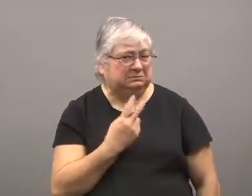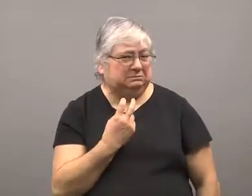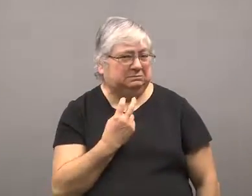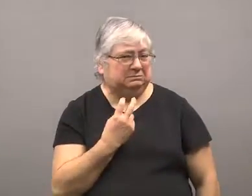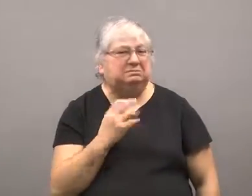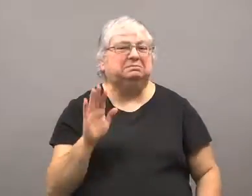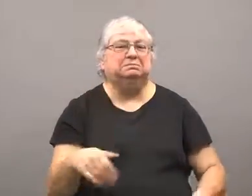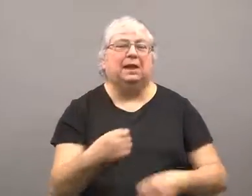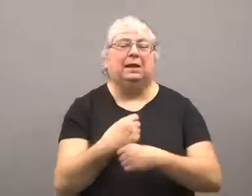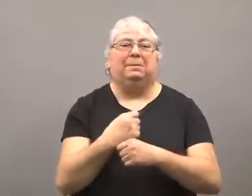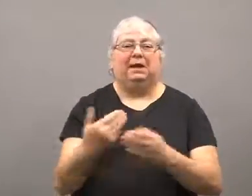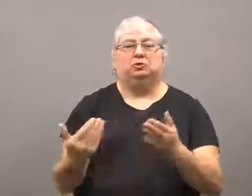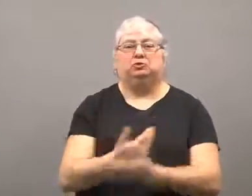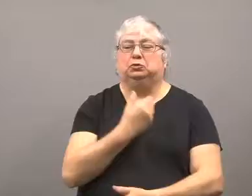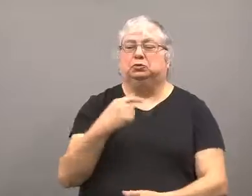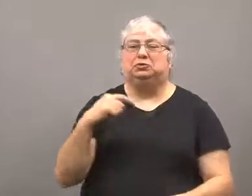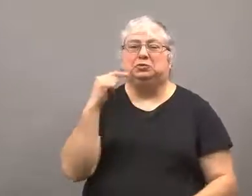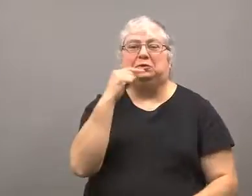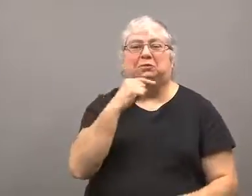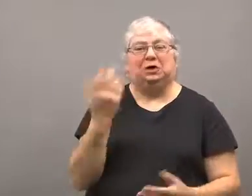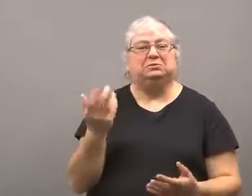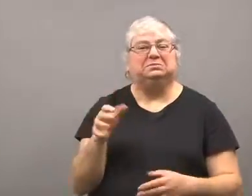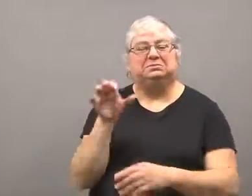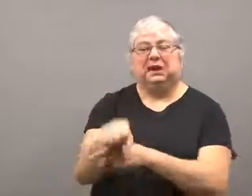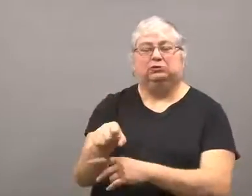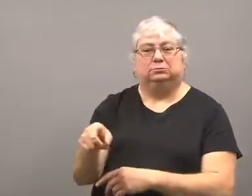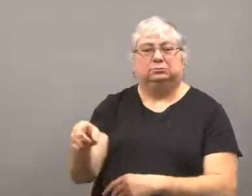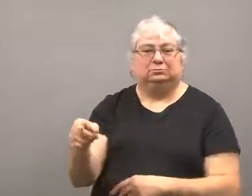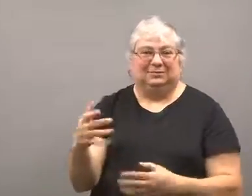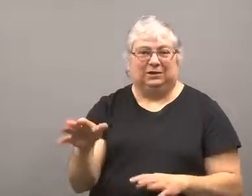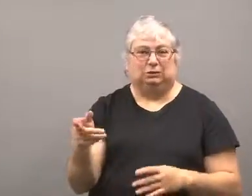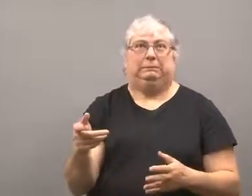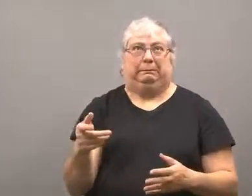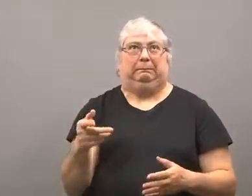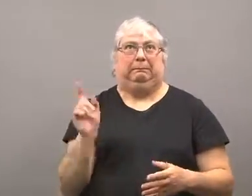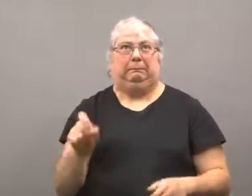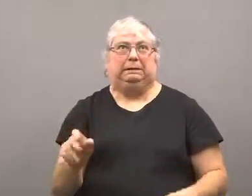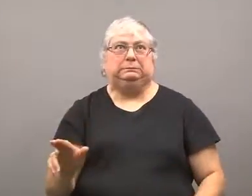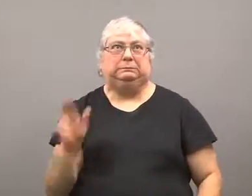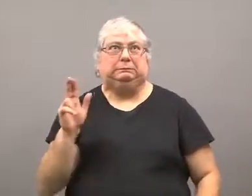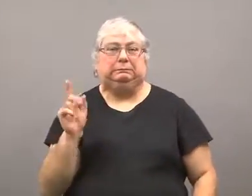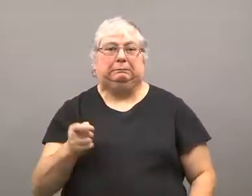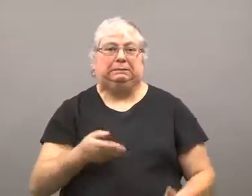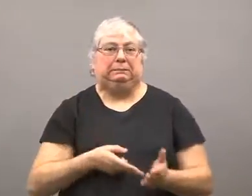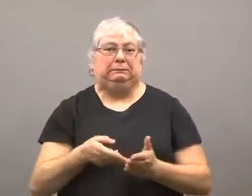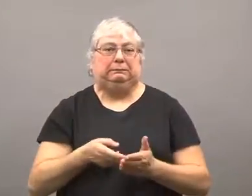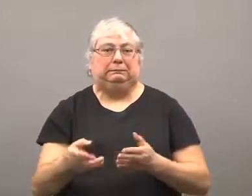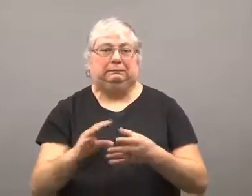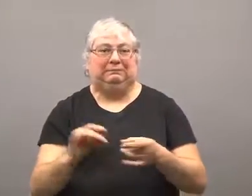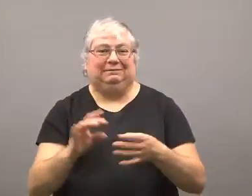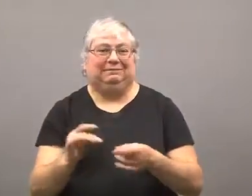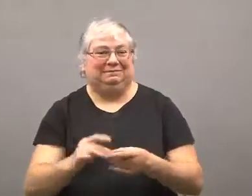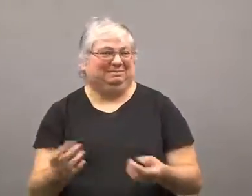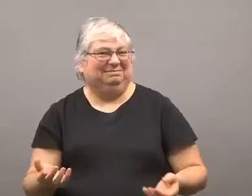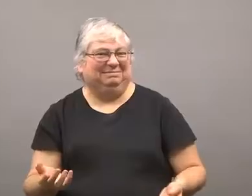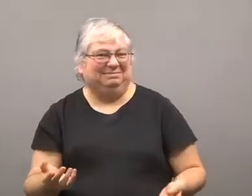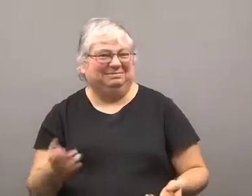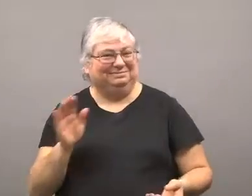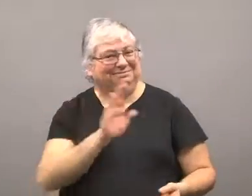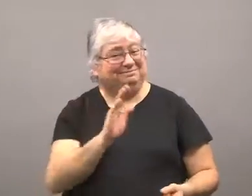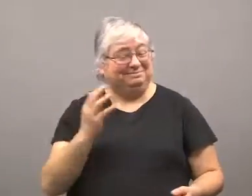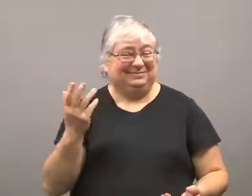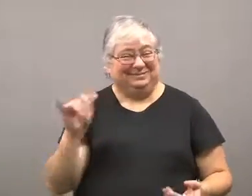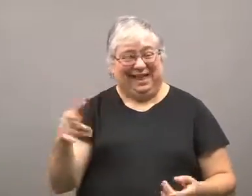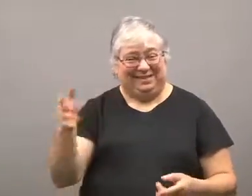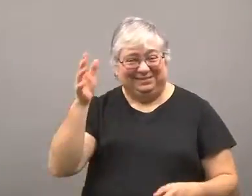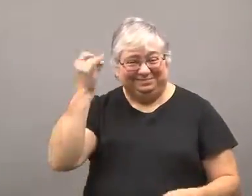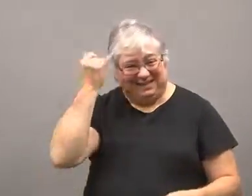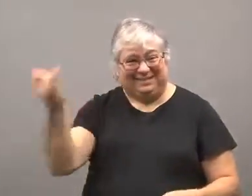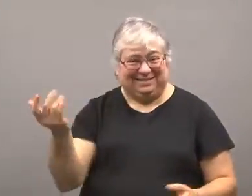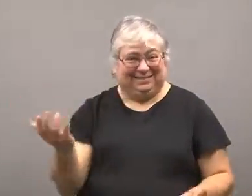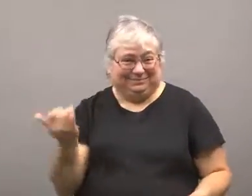So he invented the toothbrush so they would have to shape up and be honest.